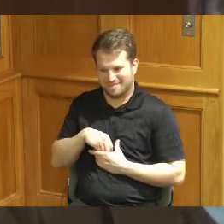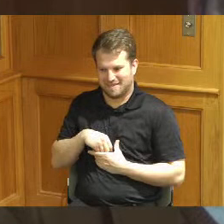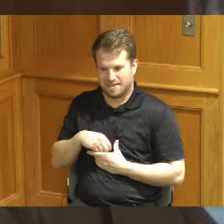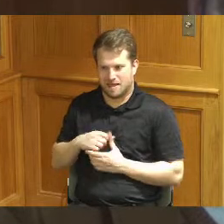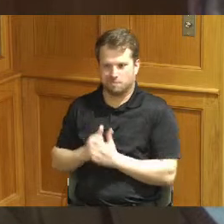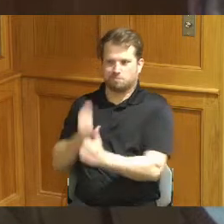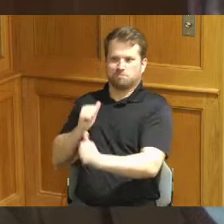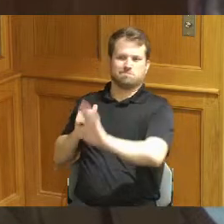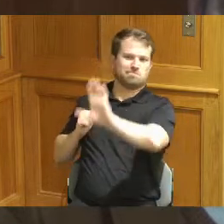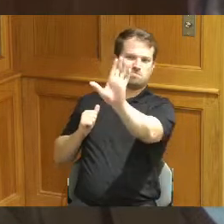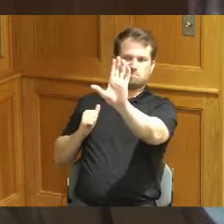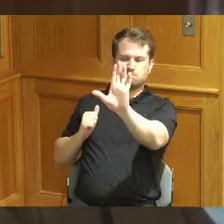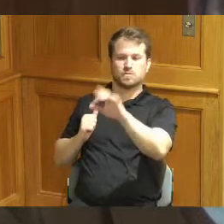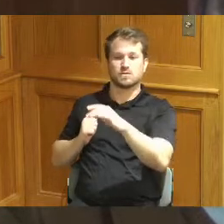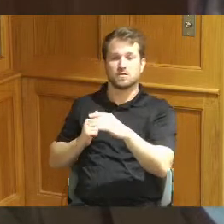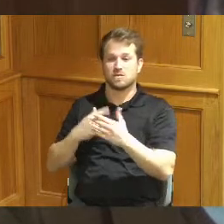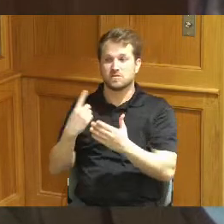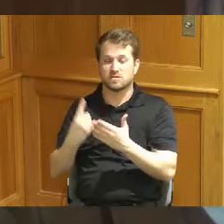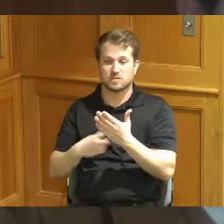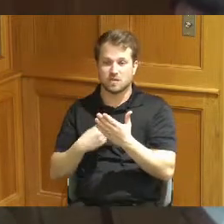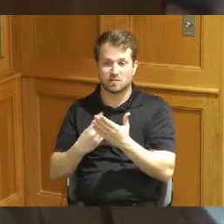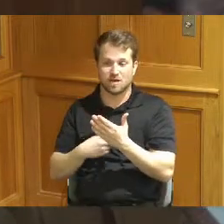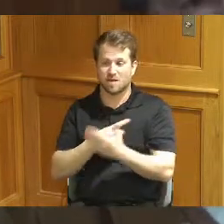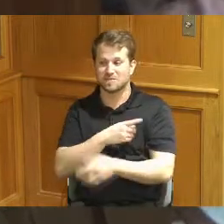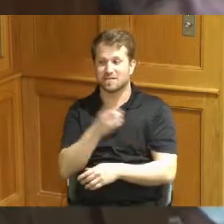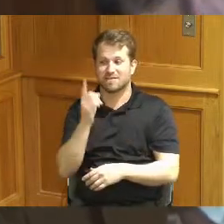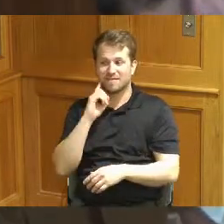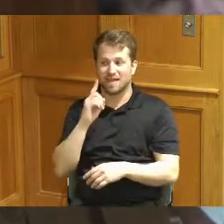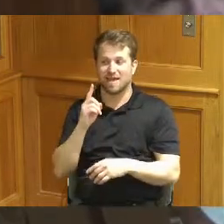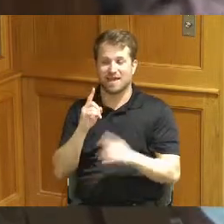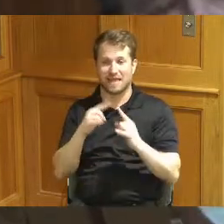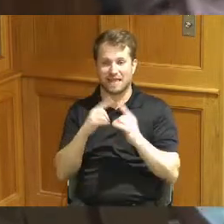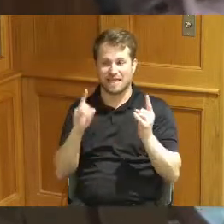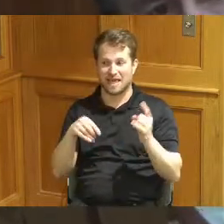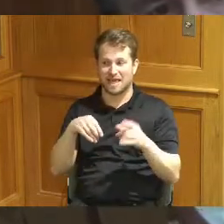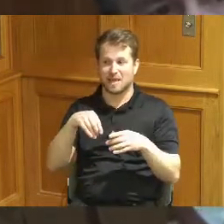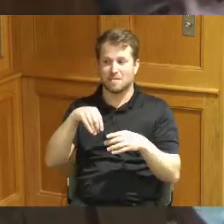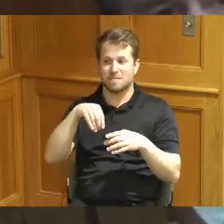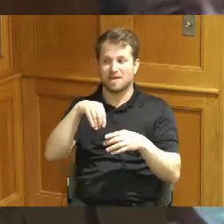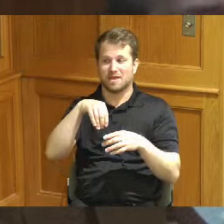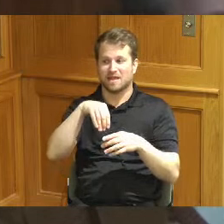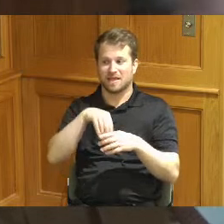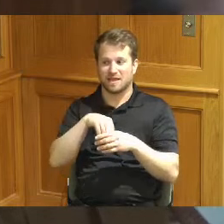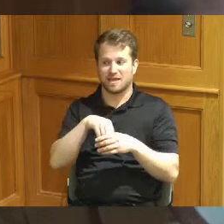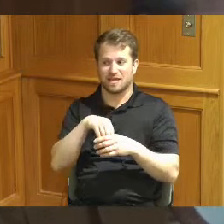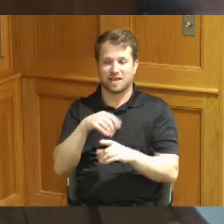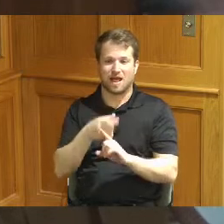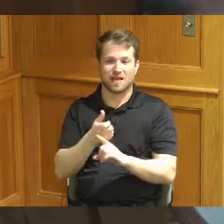up hamps with others and they're veterans and that's just how they choose to live and and and